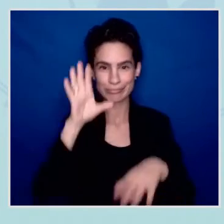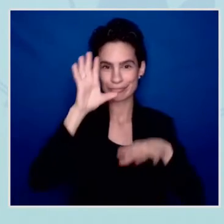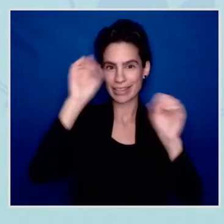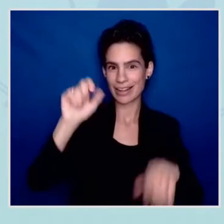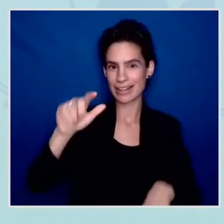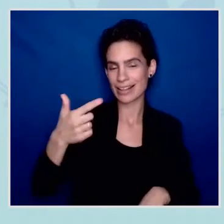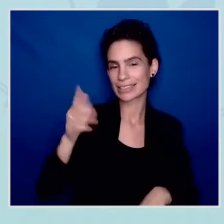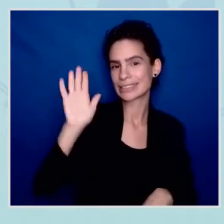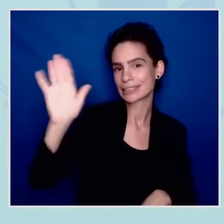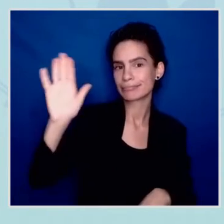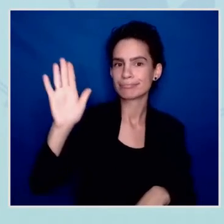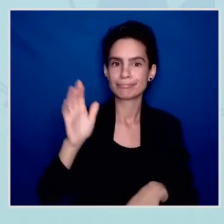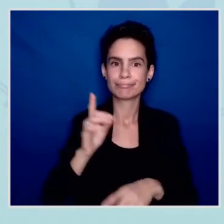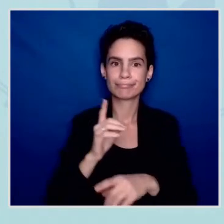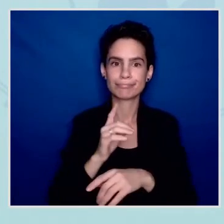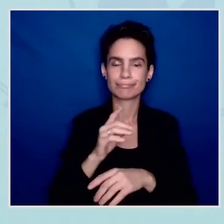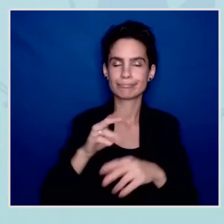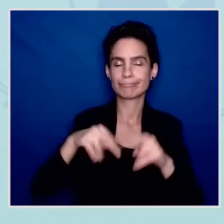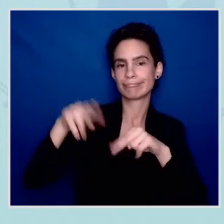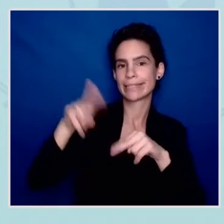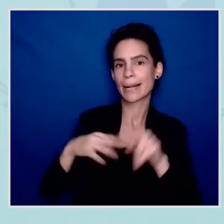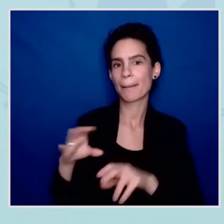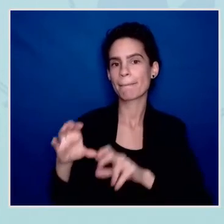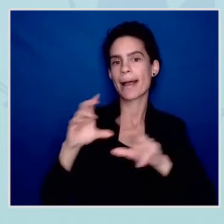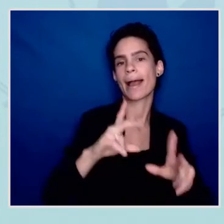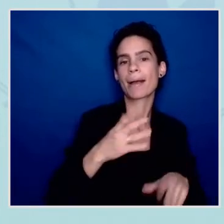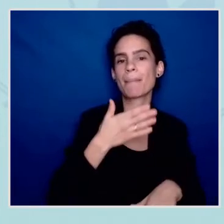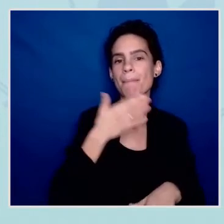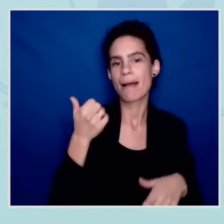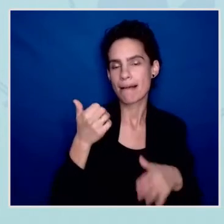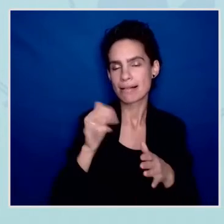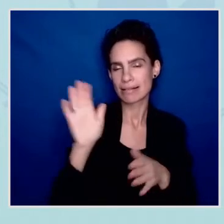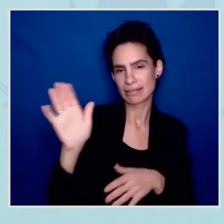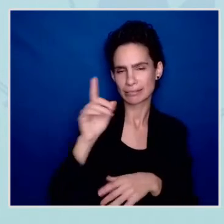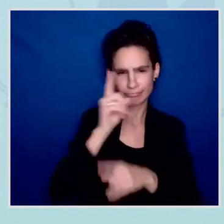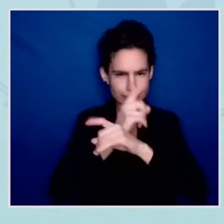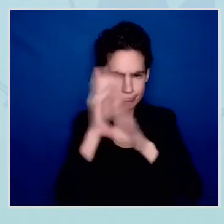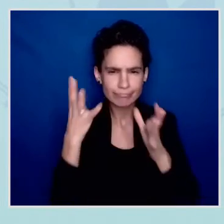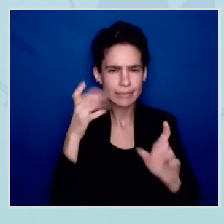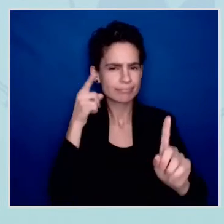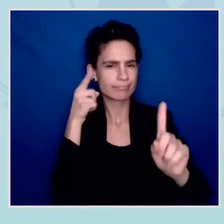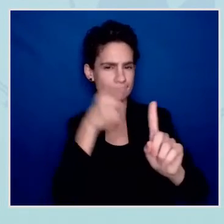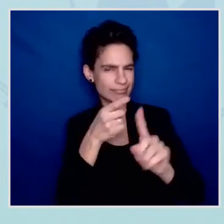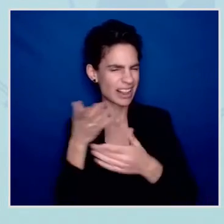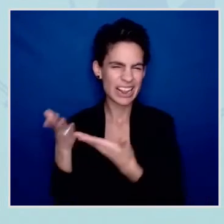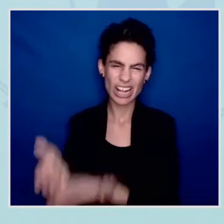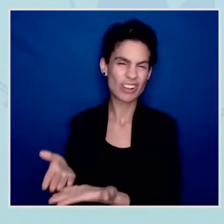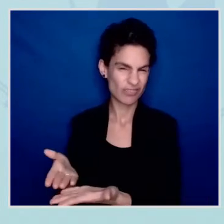IN AMERICAN ENTREPRENEURS THAT